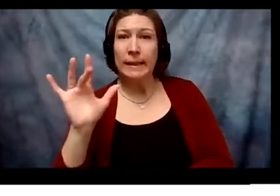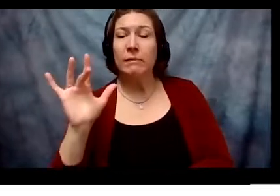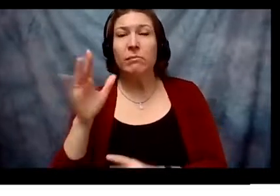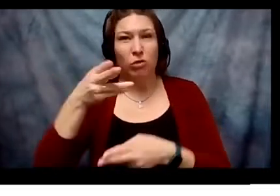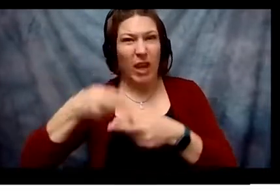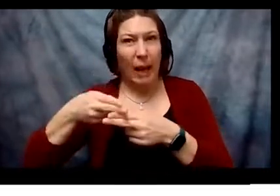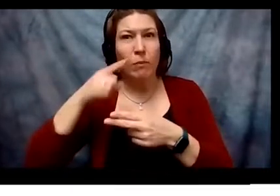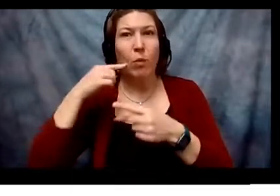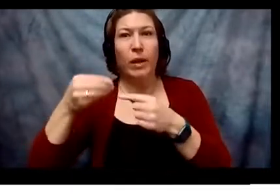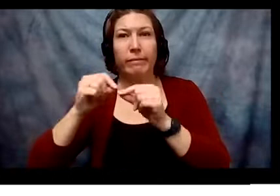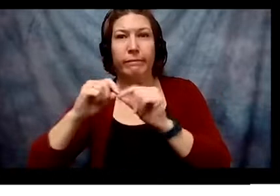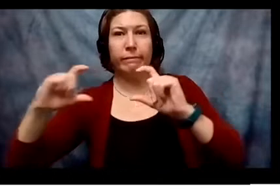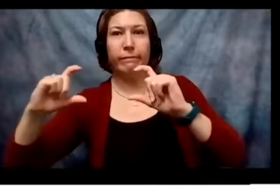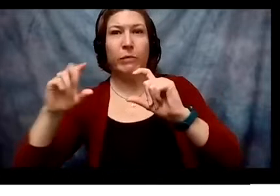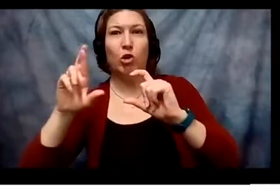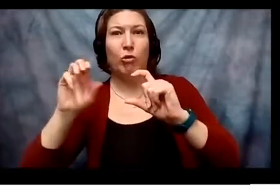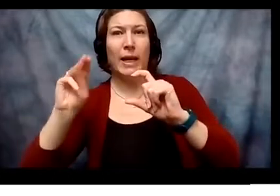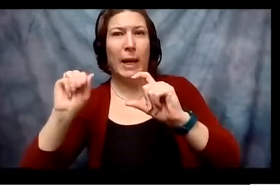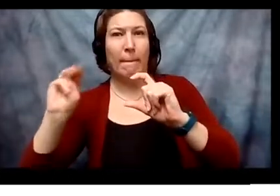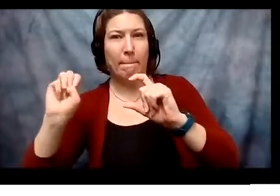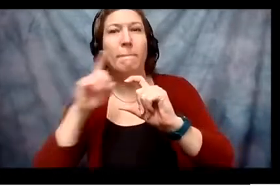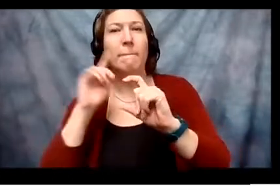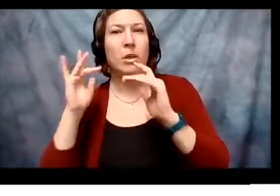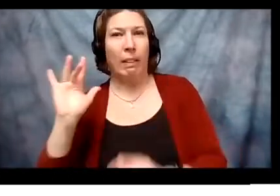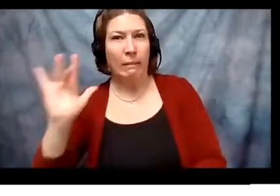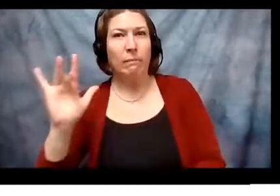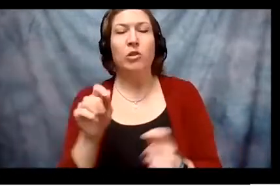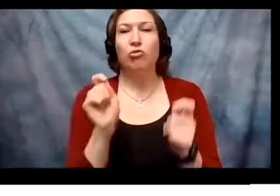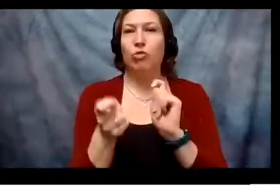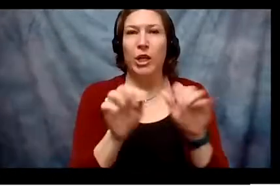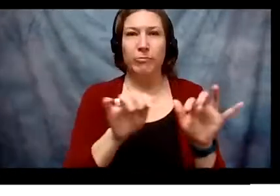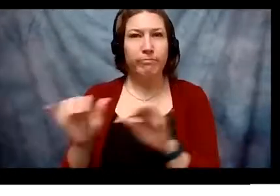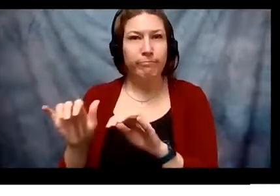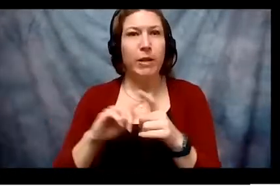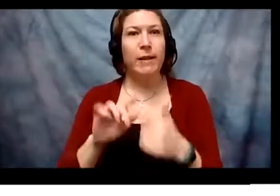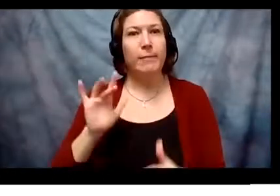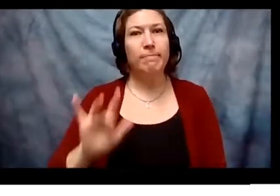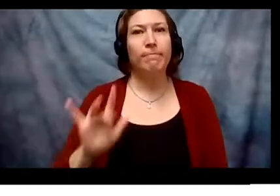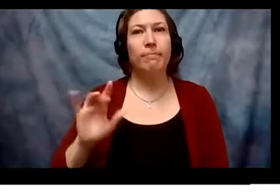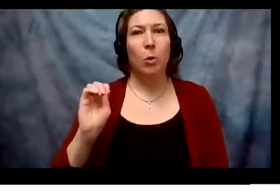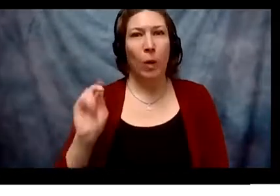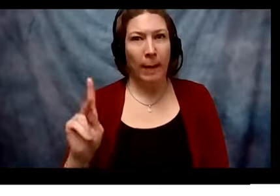After you enter your edits, click Okay. If you have preferred pronouns,